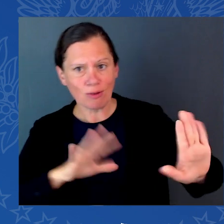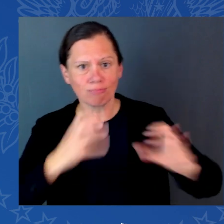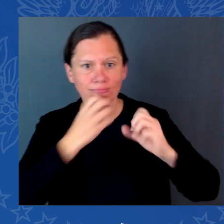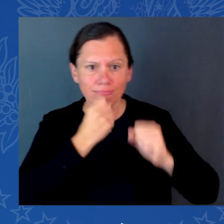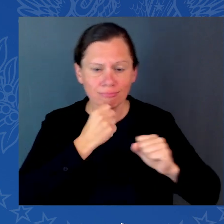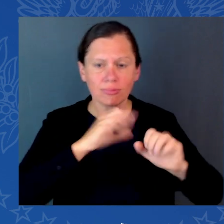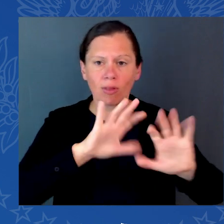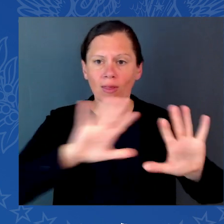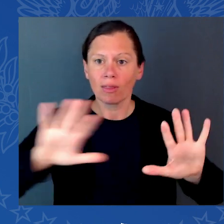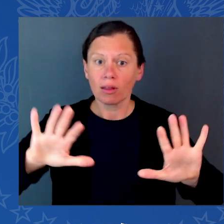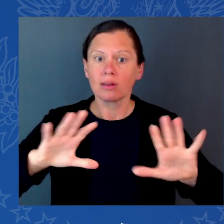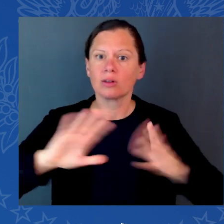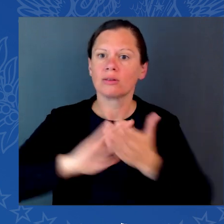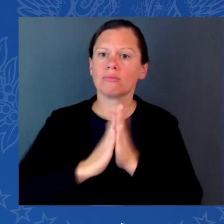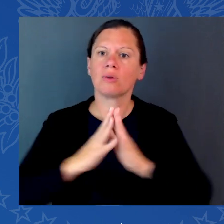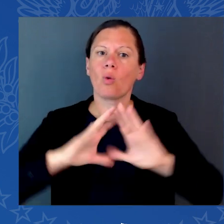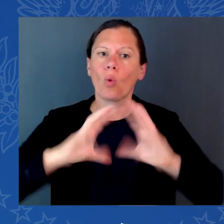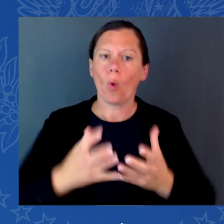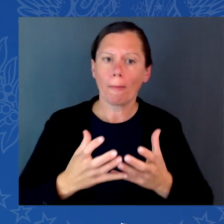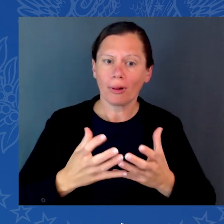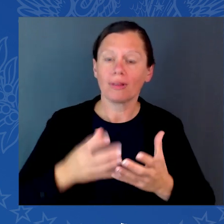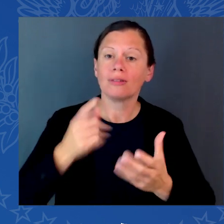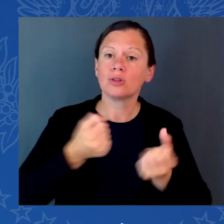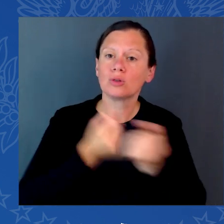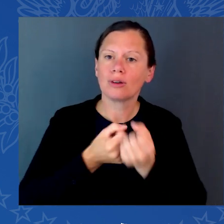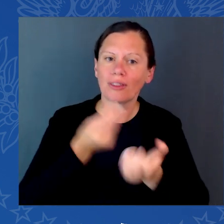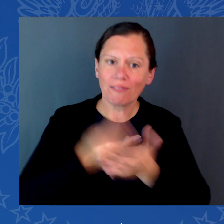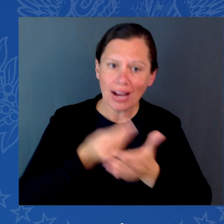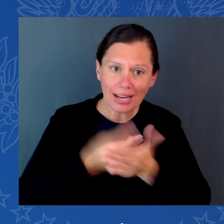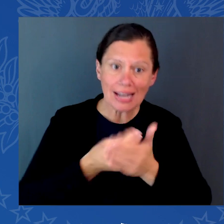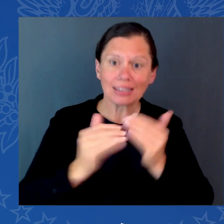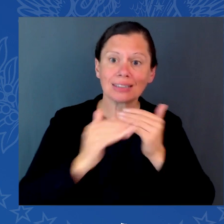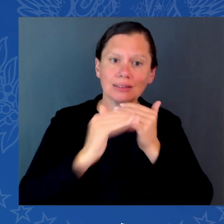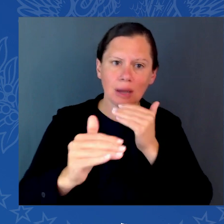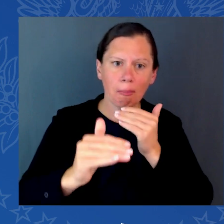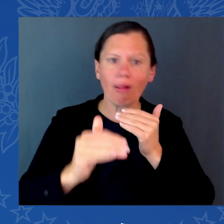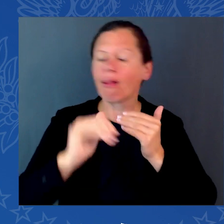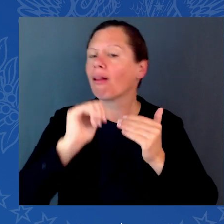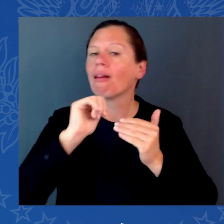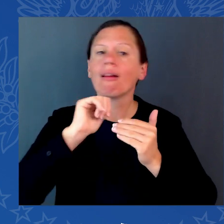Today, as we embark upon such a big connectivity initiative,